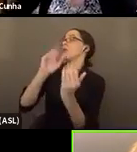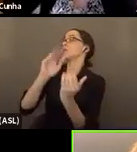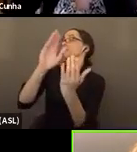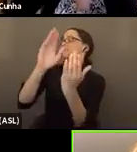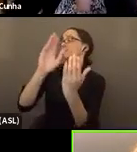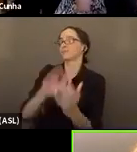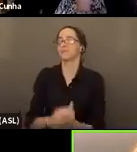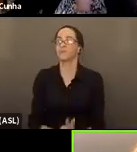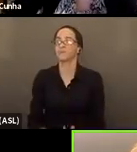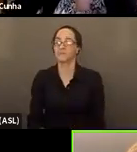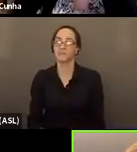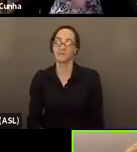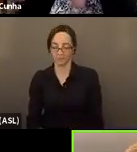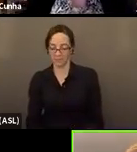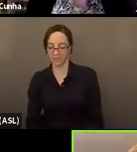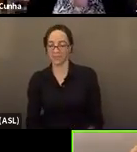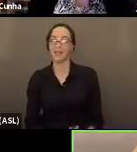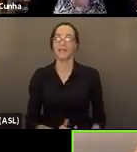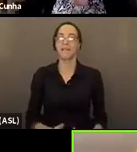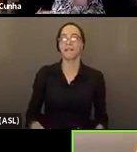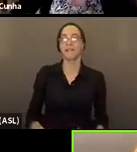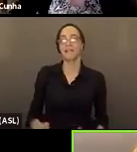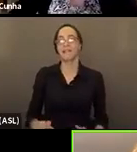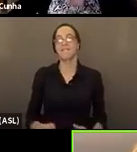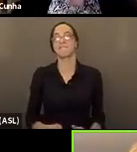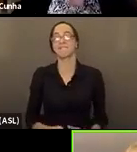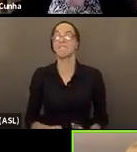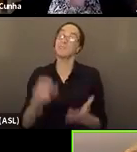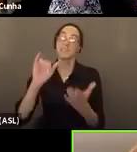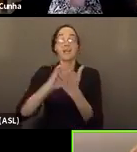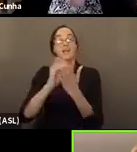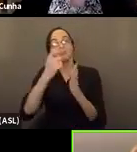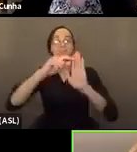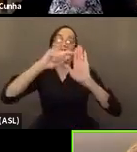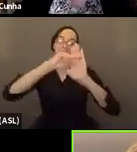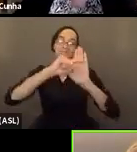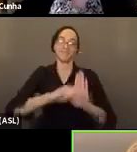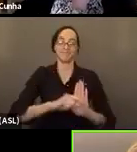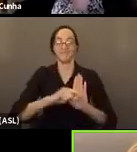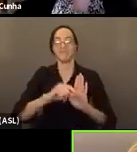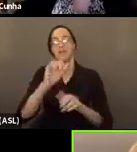this is the this is the perils of working at home so i'm gonna throw that question